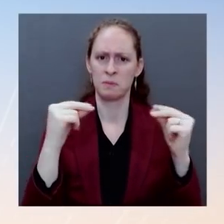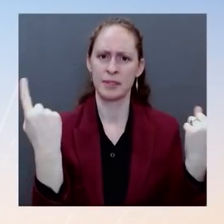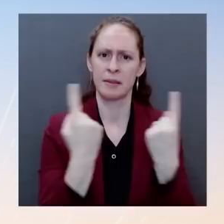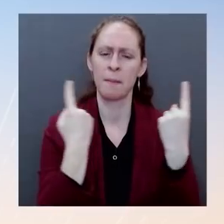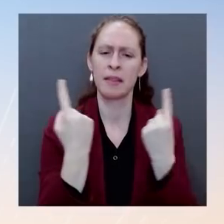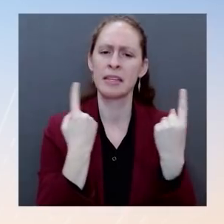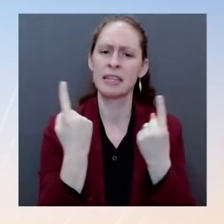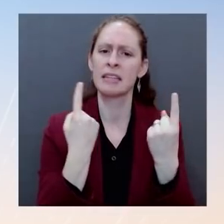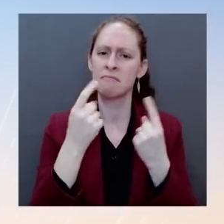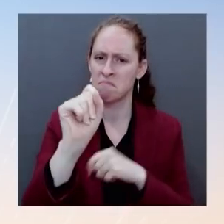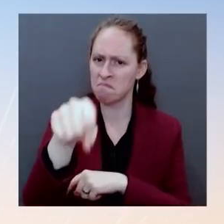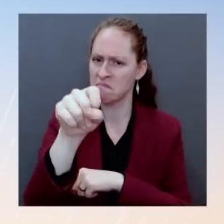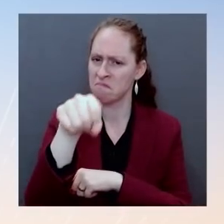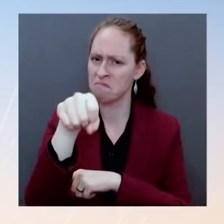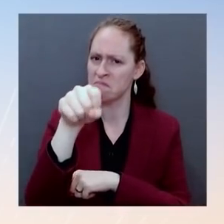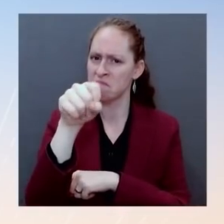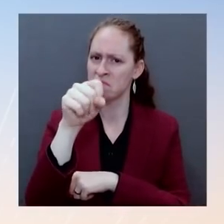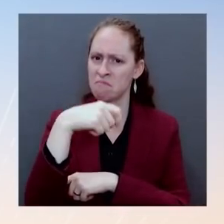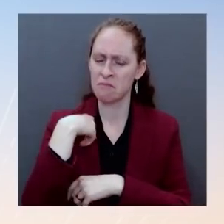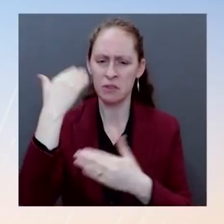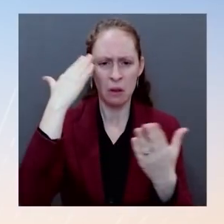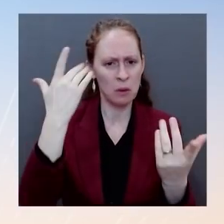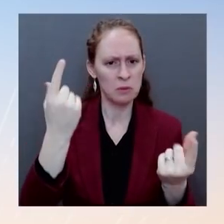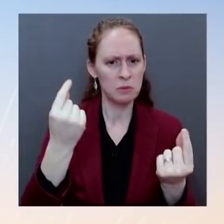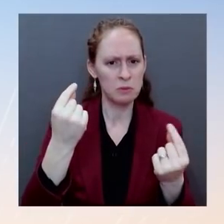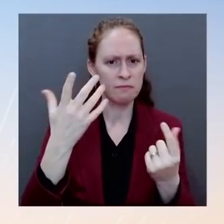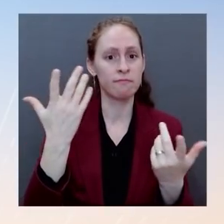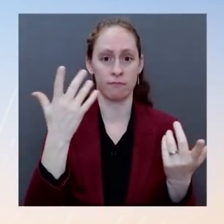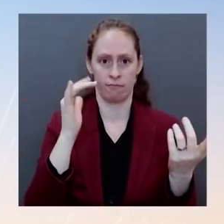And it's his principal focus when it comes to the economy.